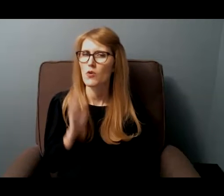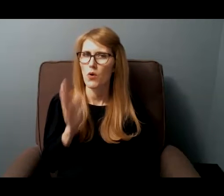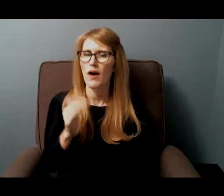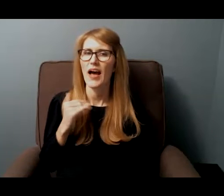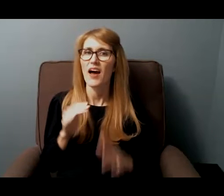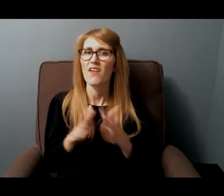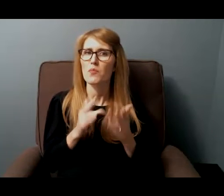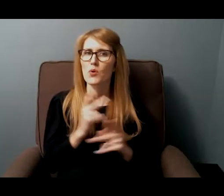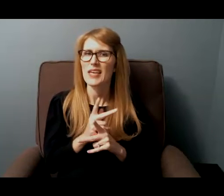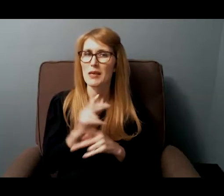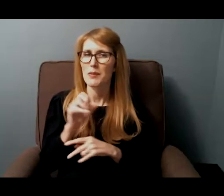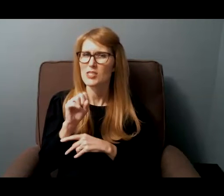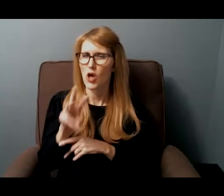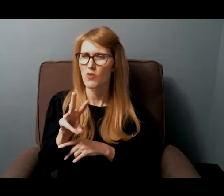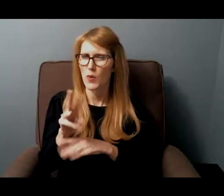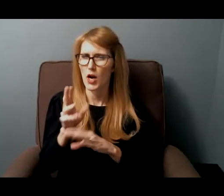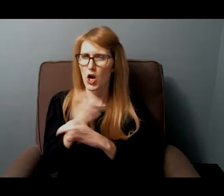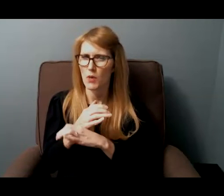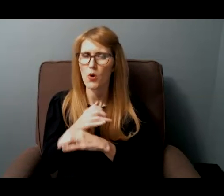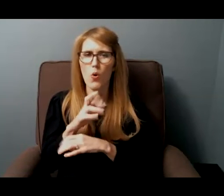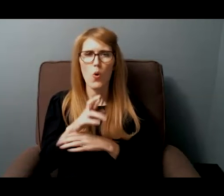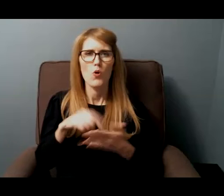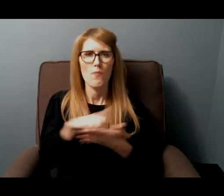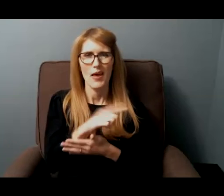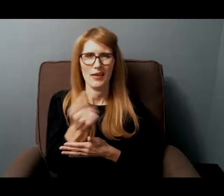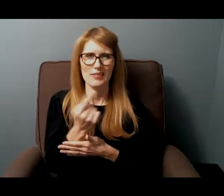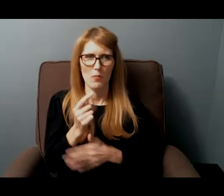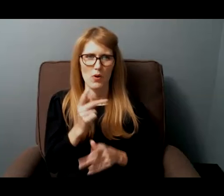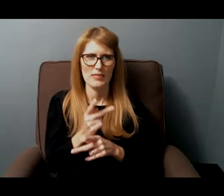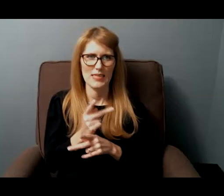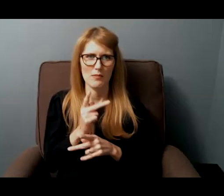or you may even have a bookkeeper that you pay to help you manage the books.